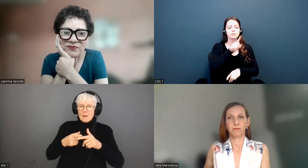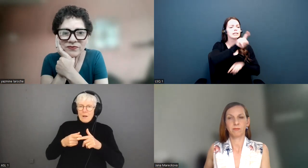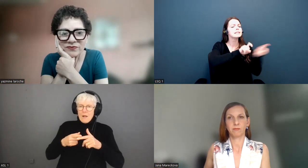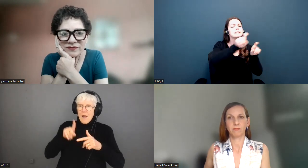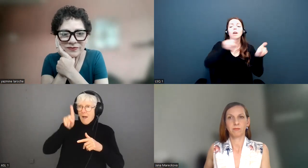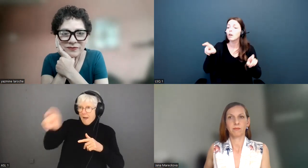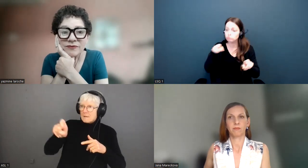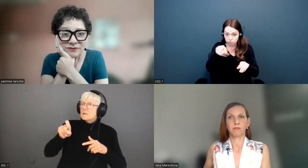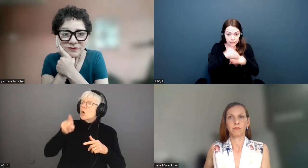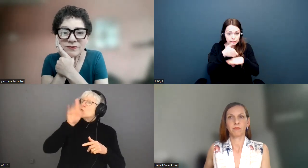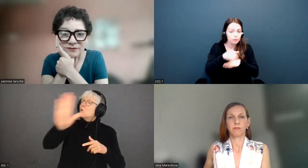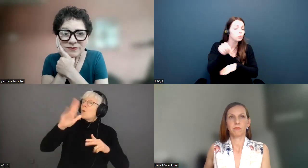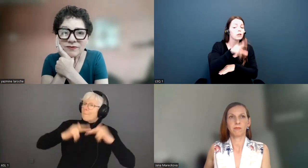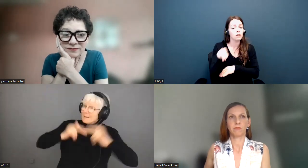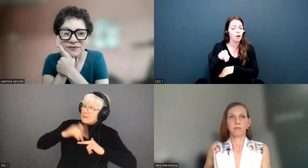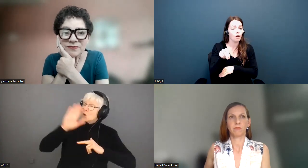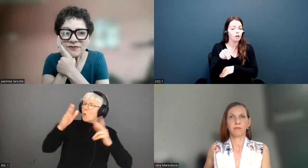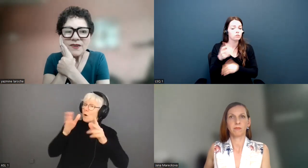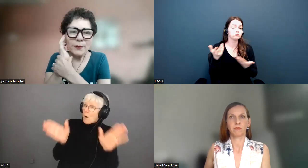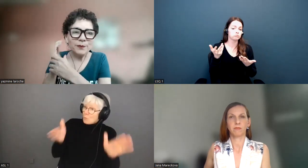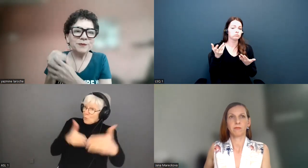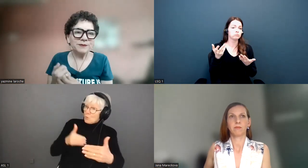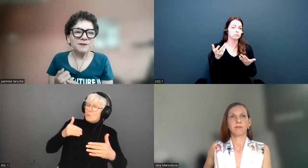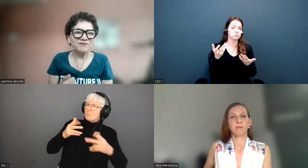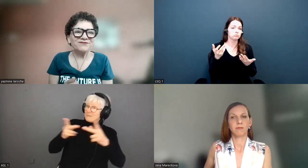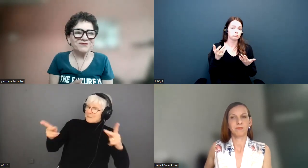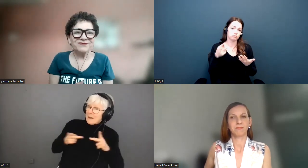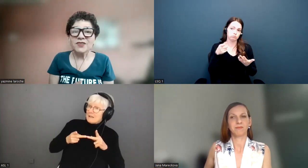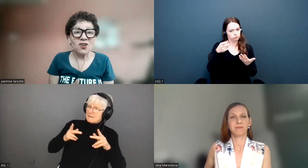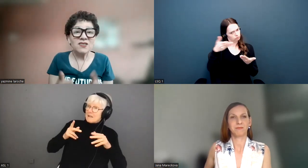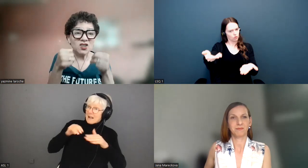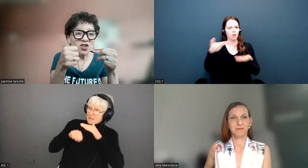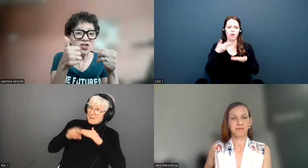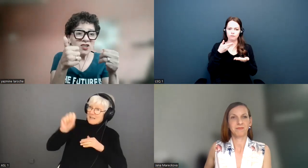a market for offering accessible venues so sorry about that that little uh Spiel but